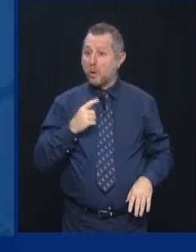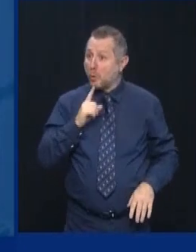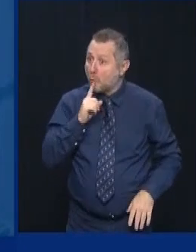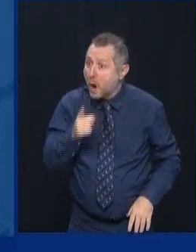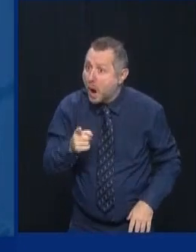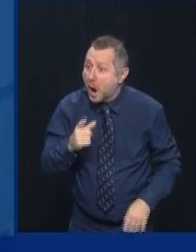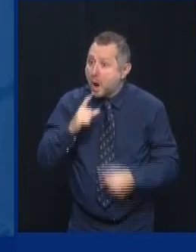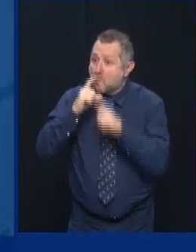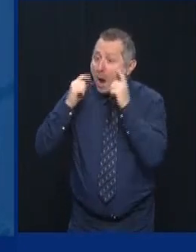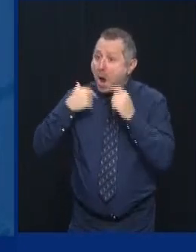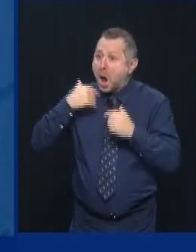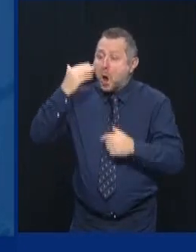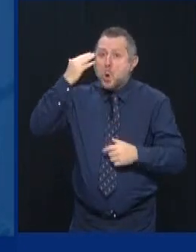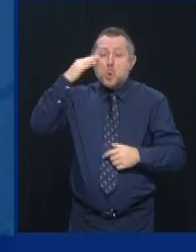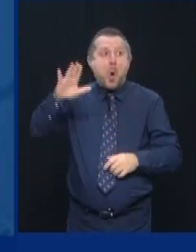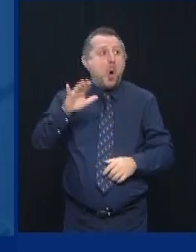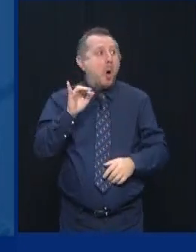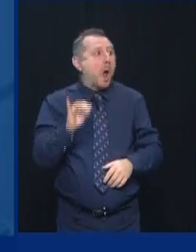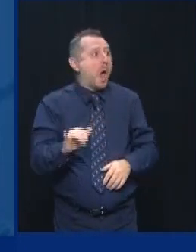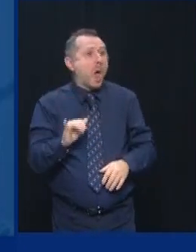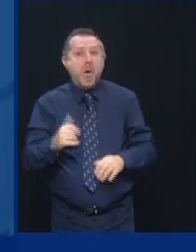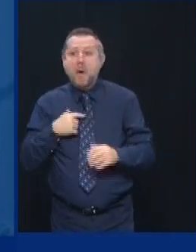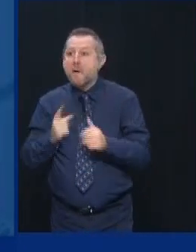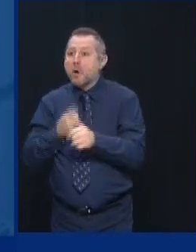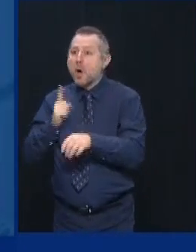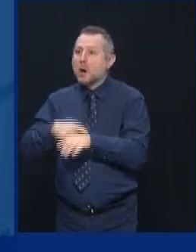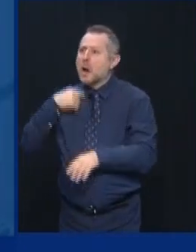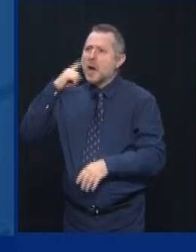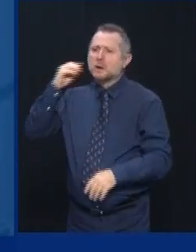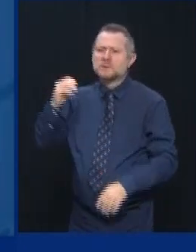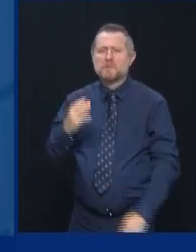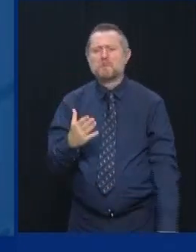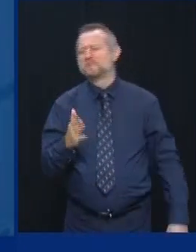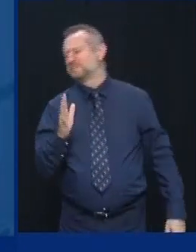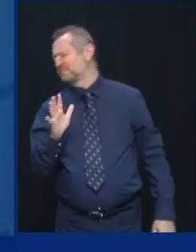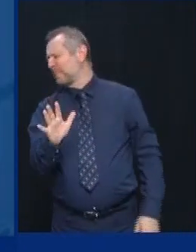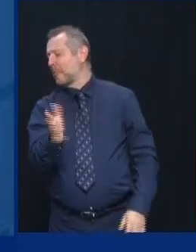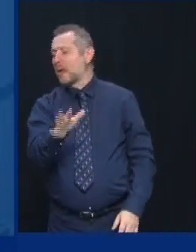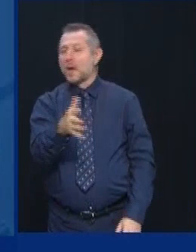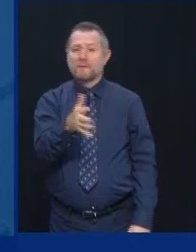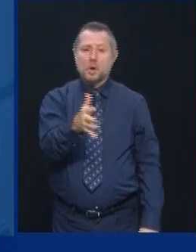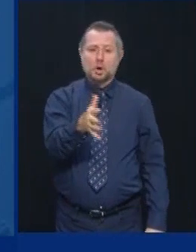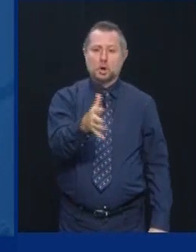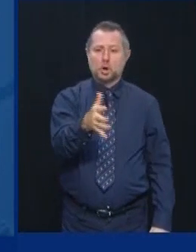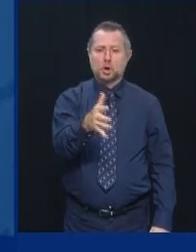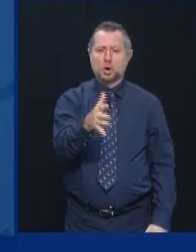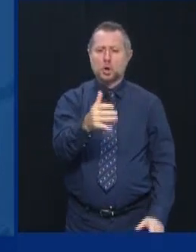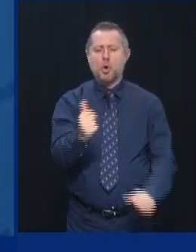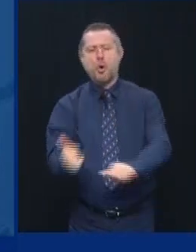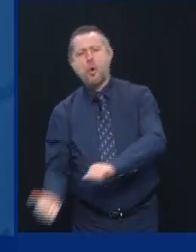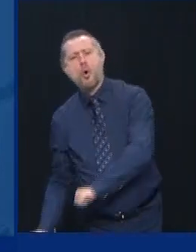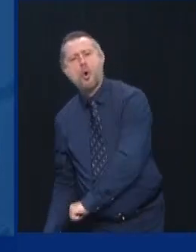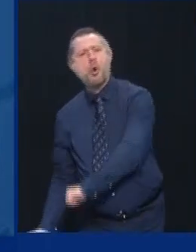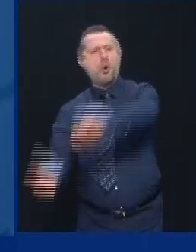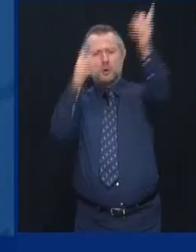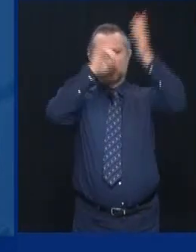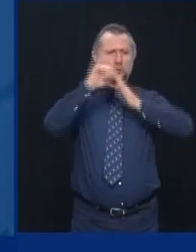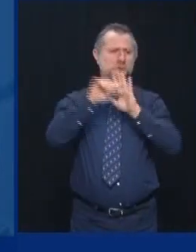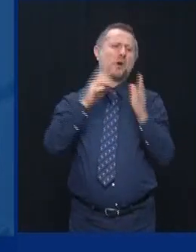THERE'S NO NEED FOR PUBLIC EDUCATION. FIND ME THE PERSON WHO SAYS I NEVER HEARD THAT. REALLY? YOU HAVE TO WEAR A MASK?